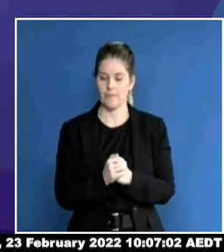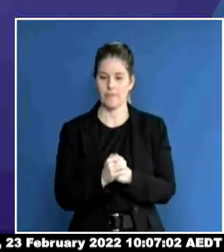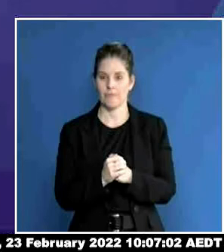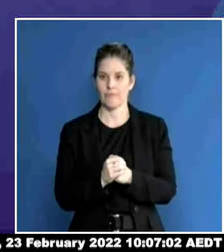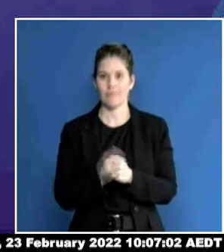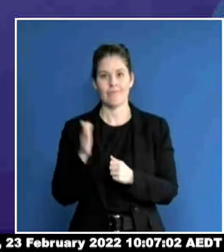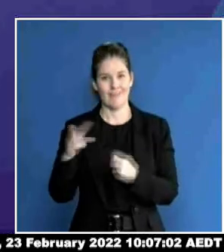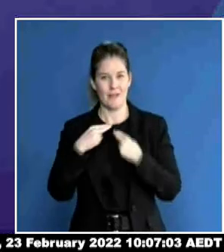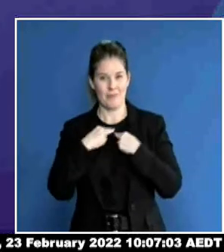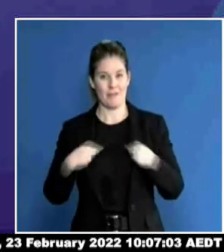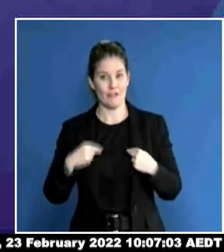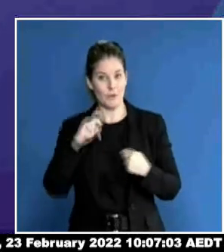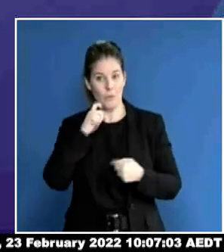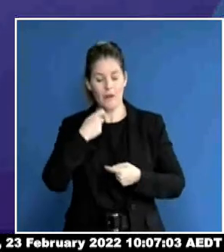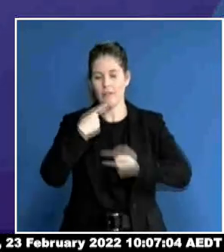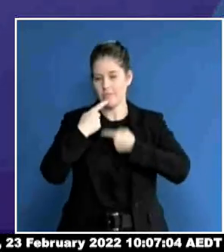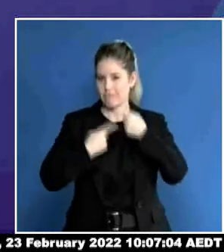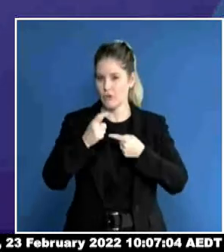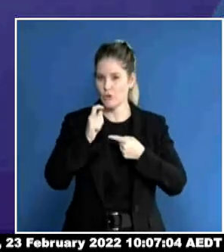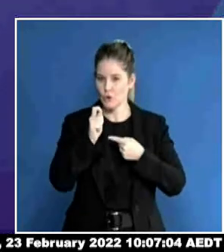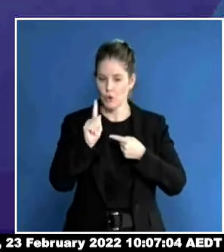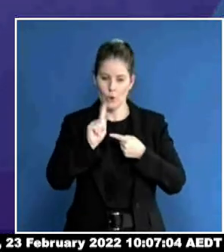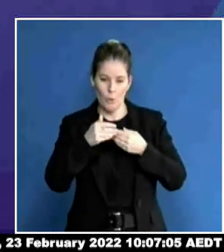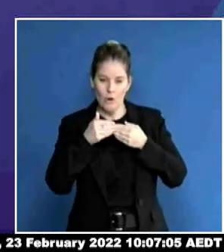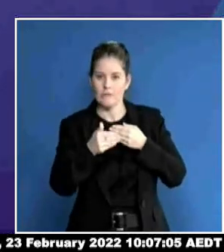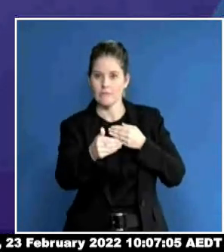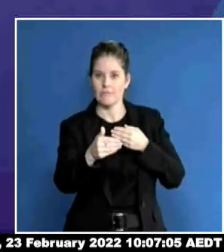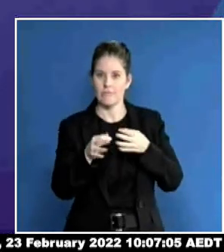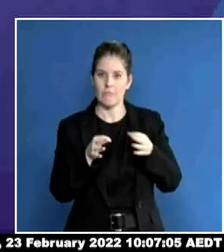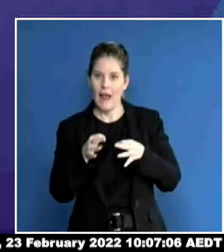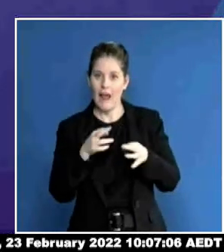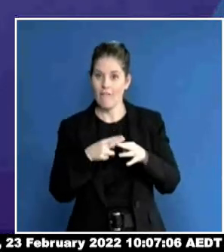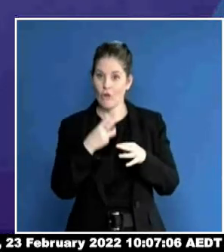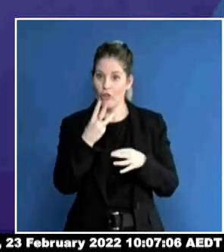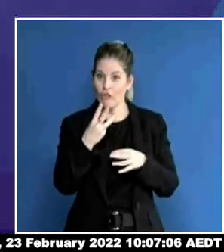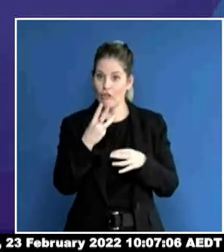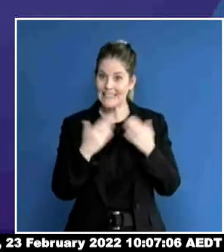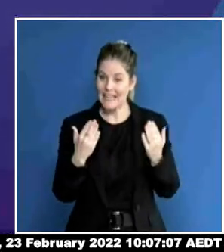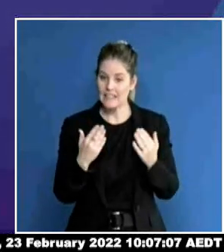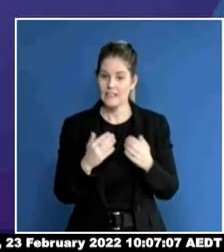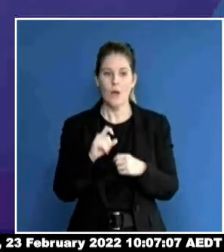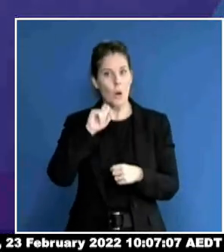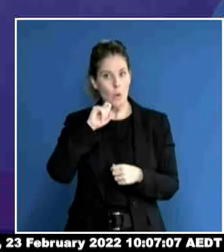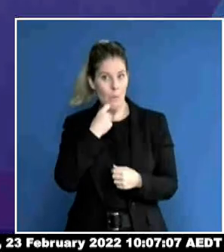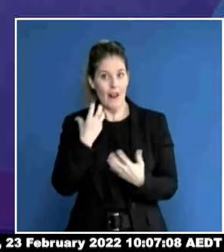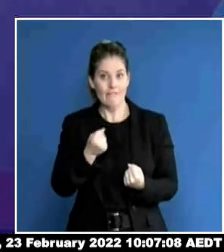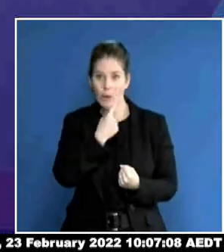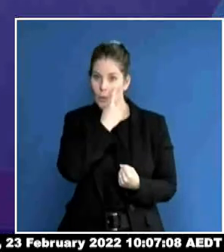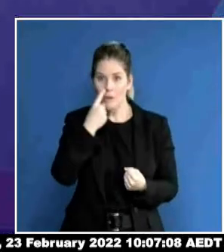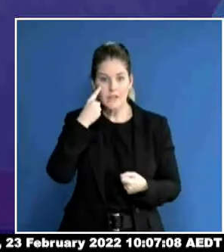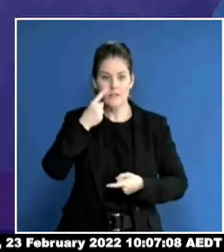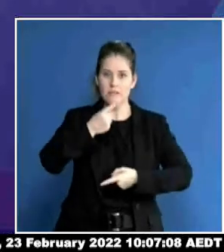DES system, and the evidence will address aspects of the operations of a particular DES